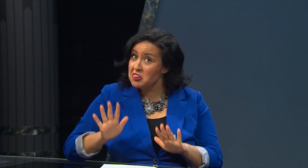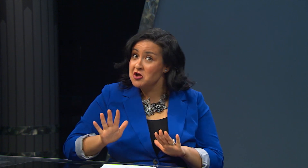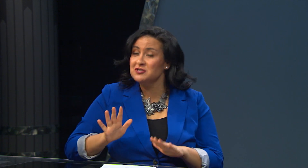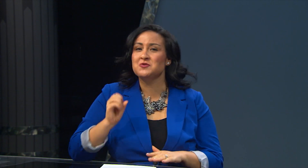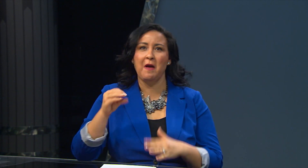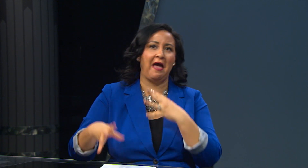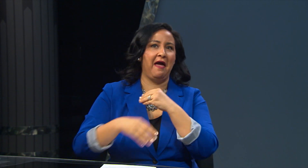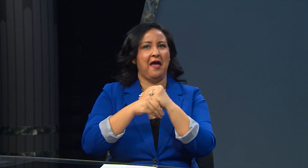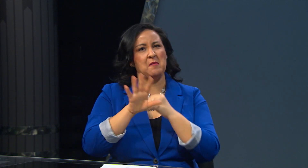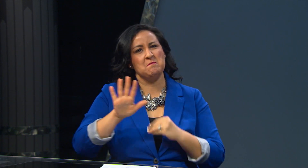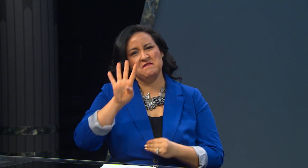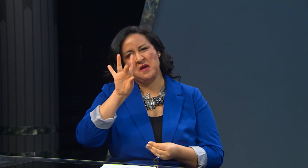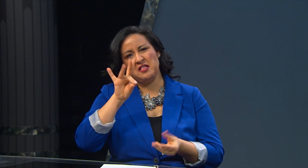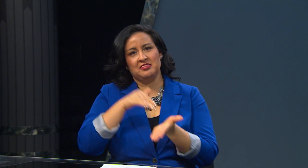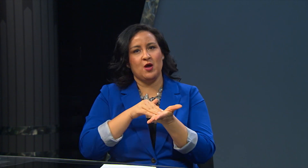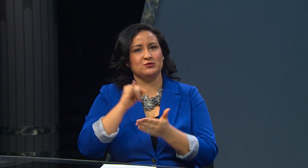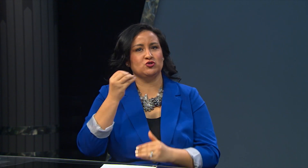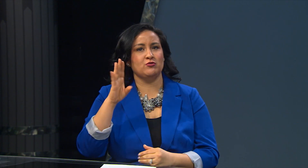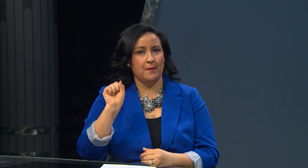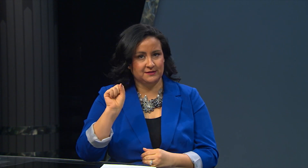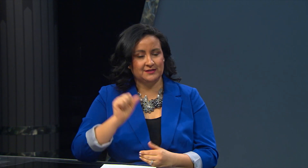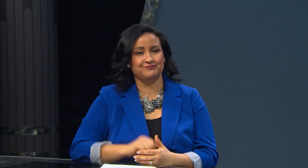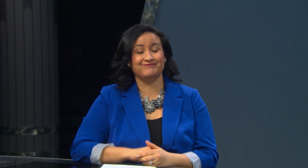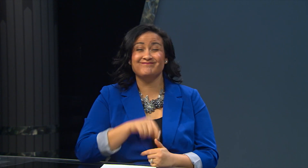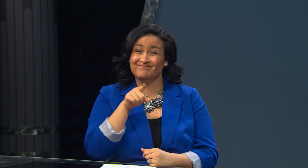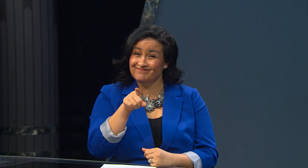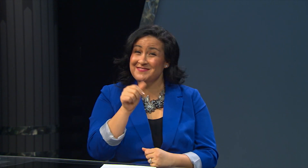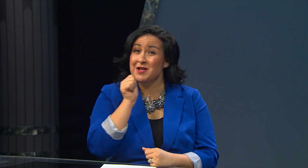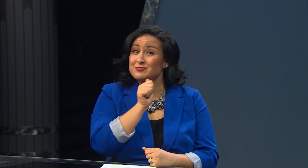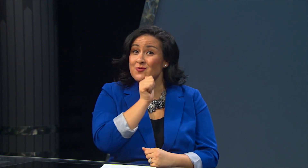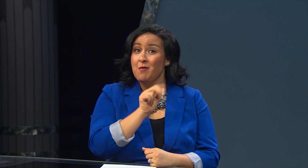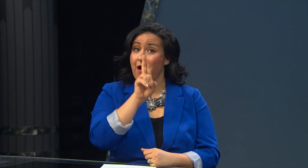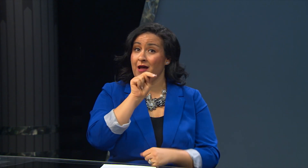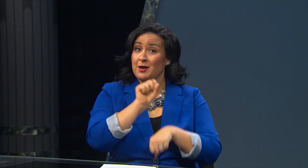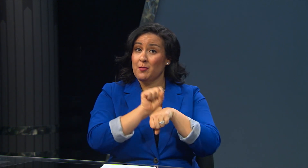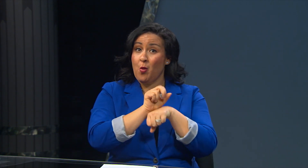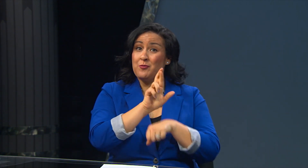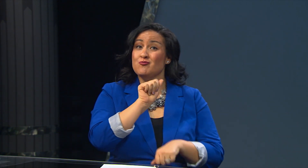ABOUT 48,000 JOBS NOW THAT TEMPERATURES ARE WARMING UP.